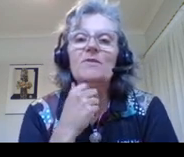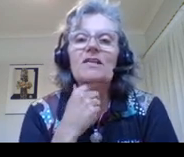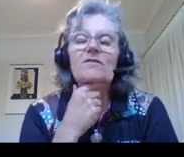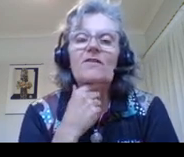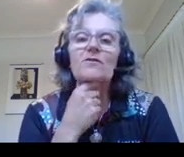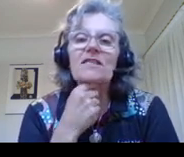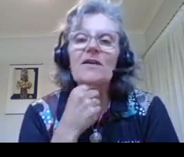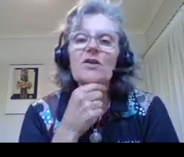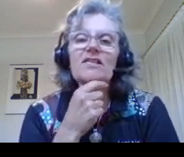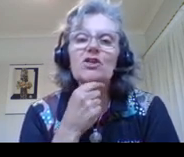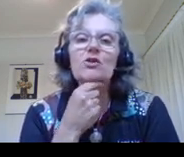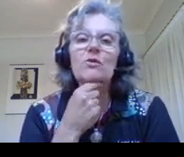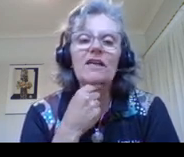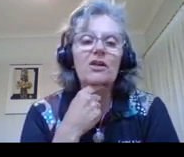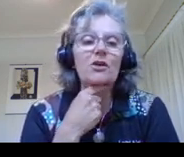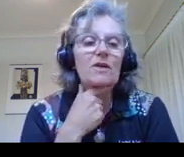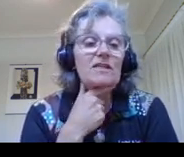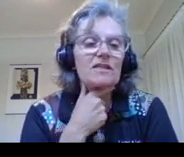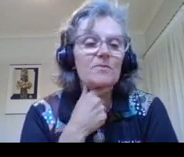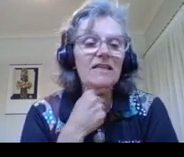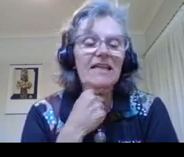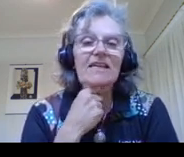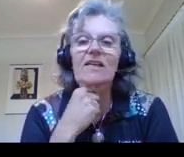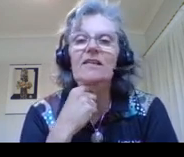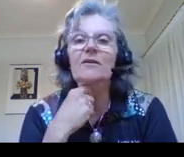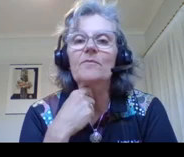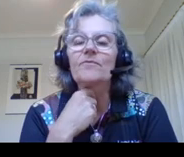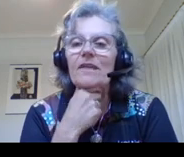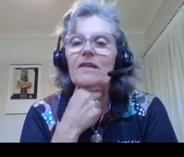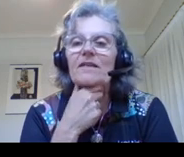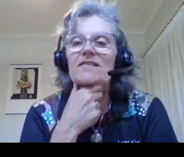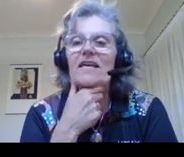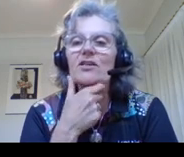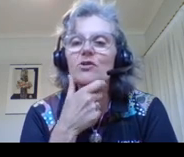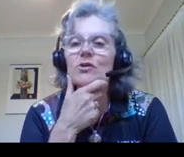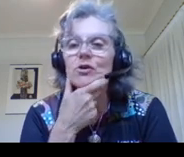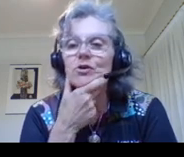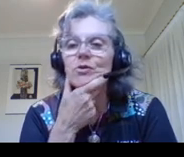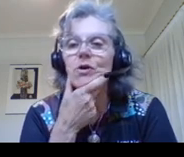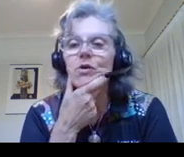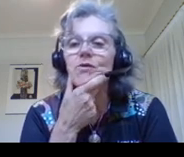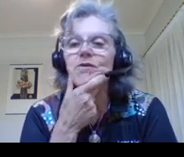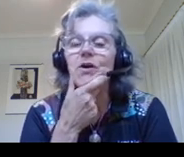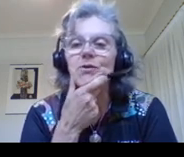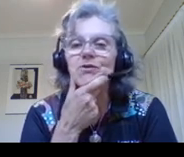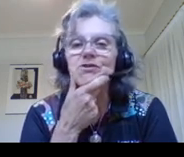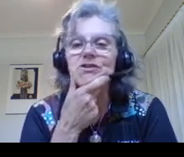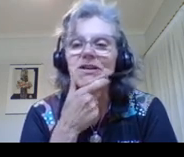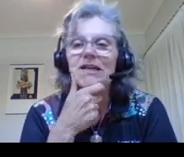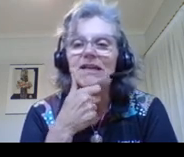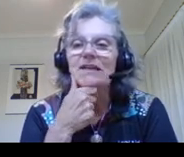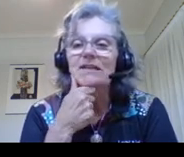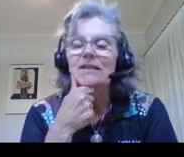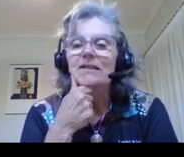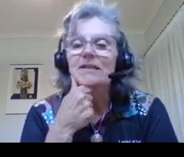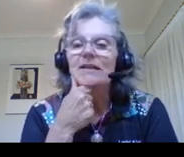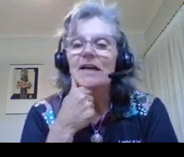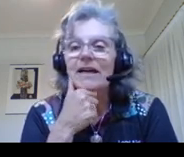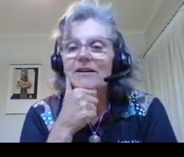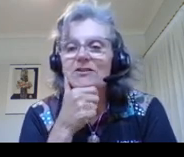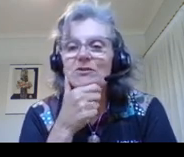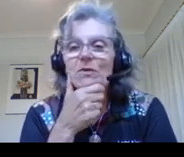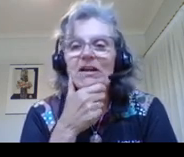involve celebrities to trick you into believing them is that true or false just waiting for